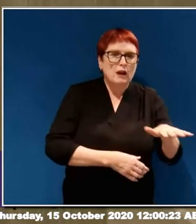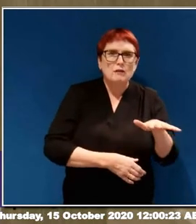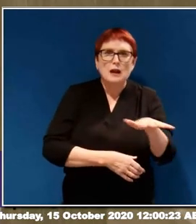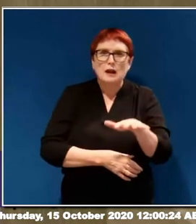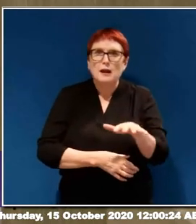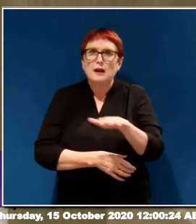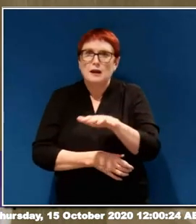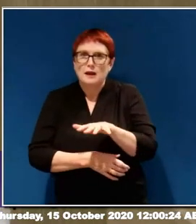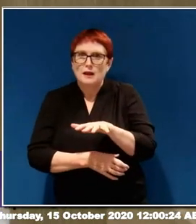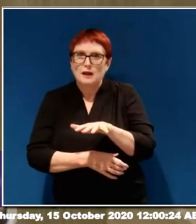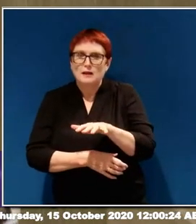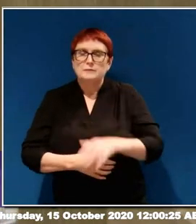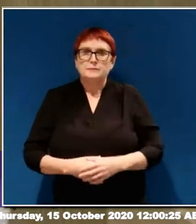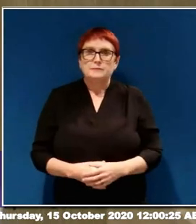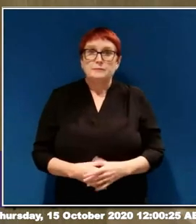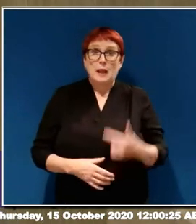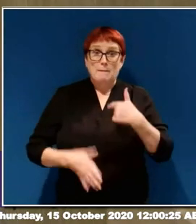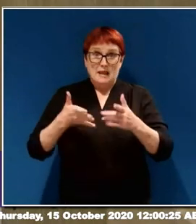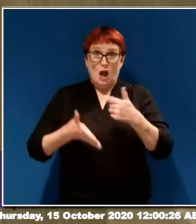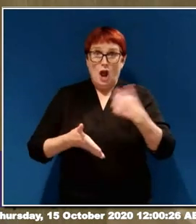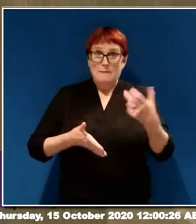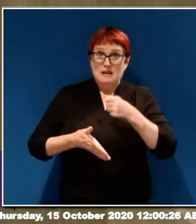to try to go sourcing.